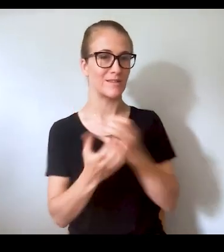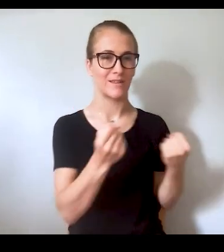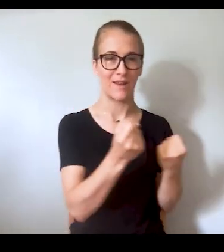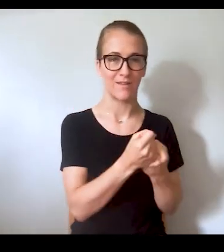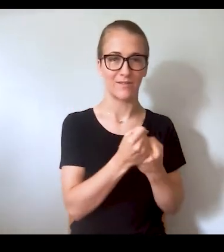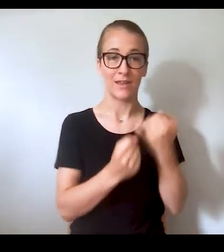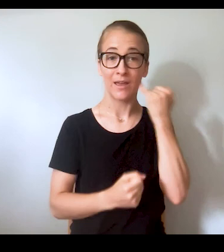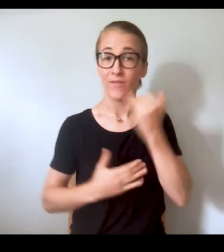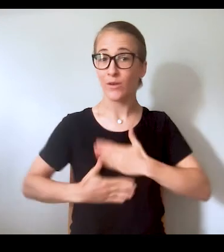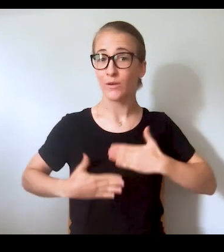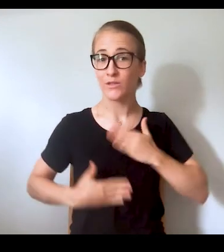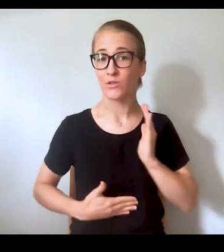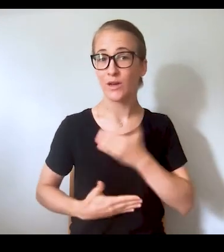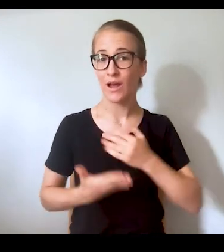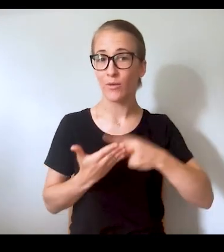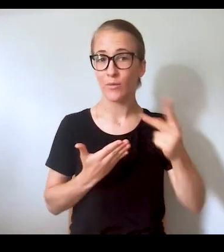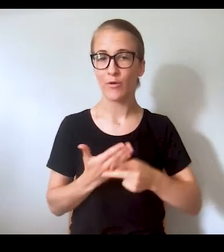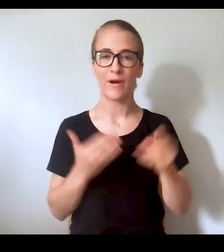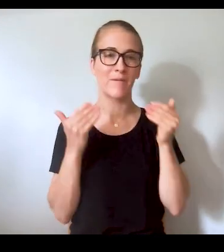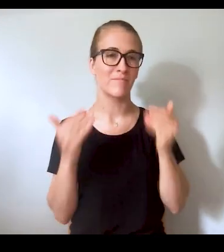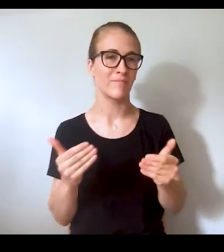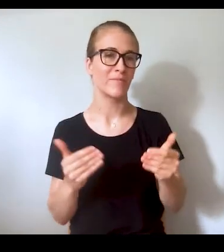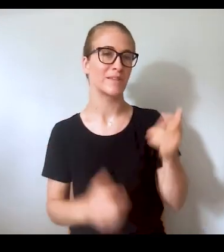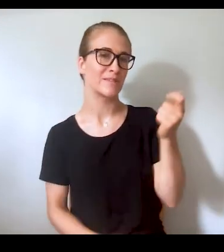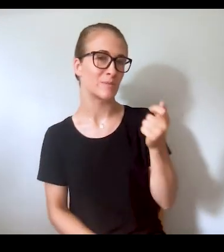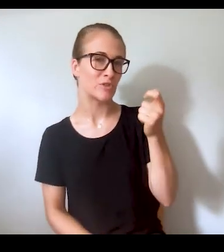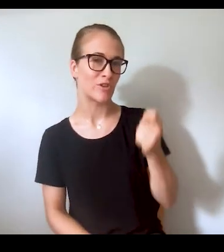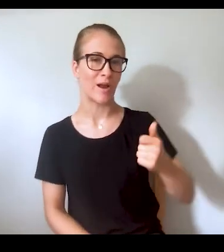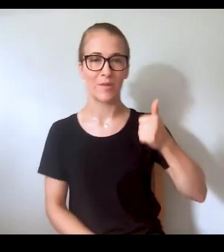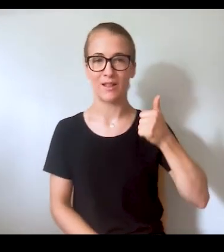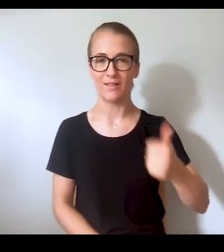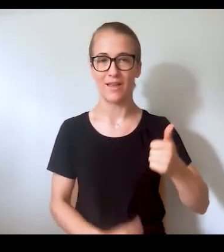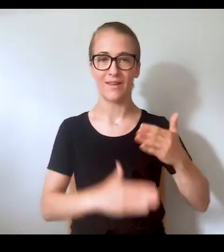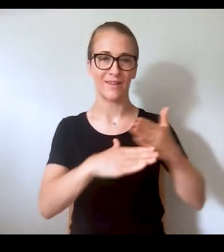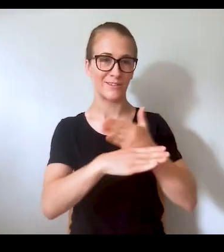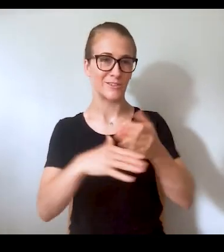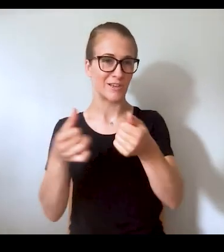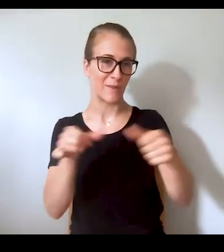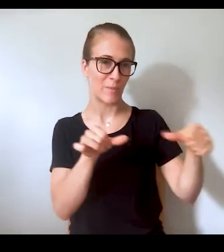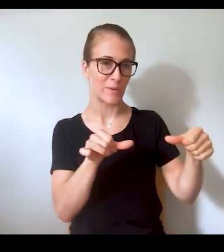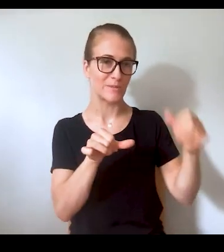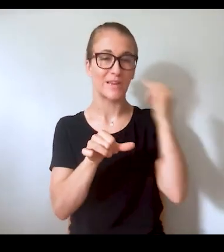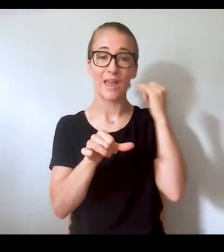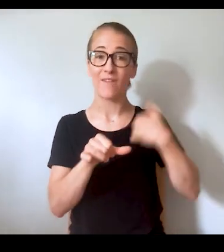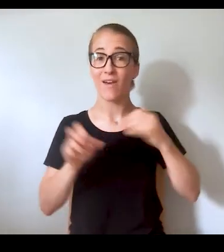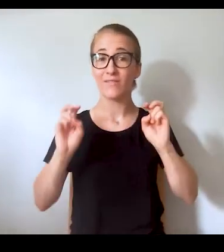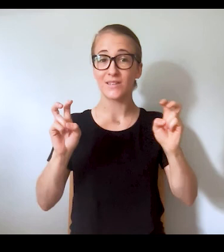make sure to subscribe, like, and share this post. If there is a subject you would like us to discuss,